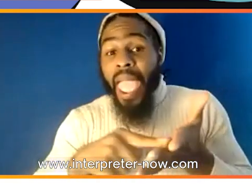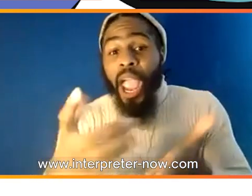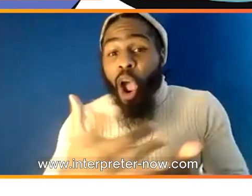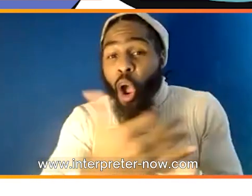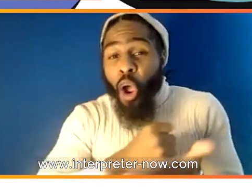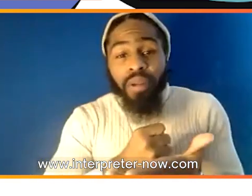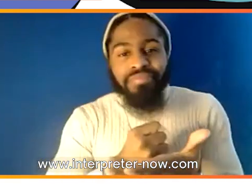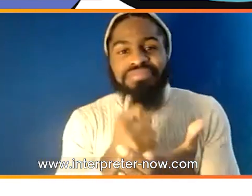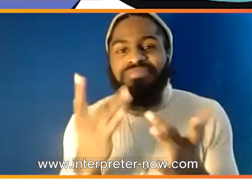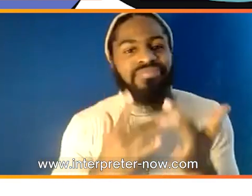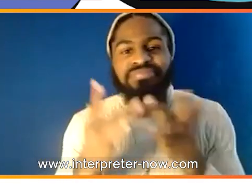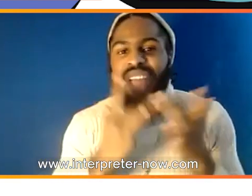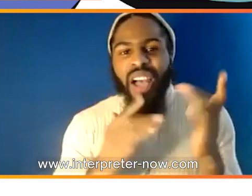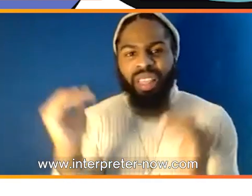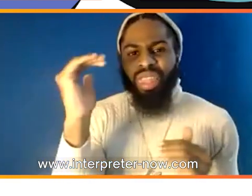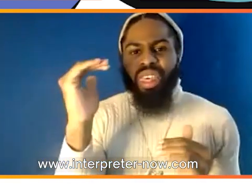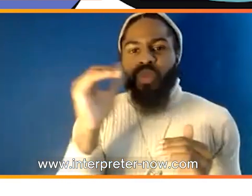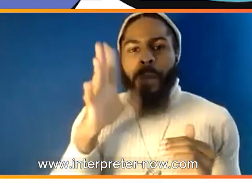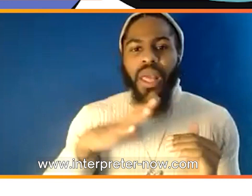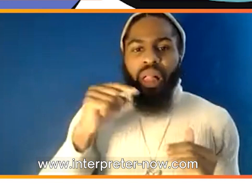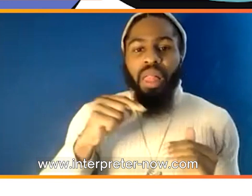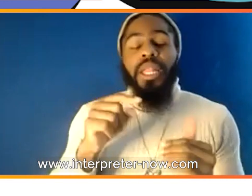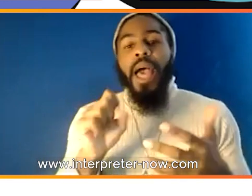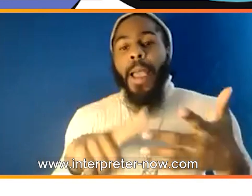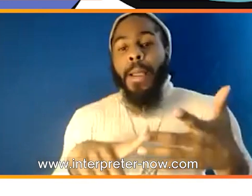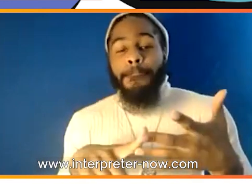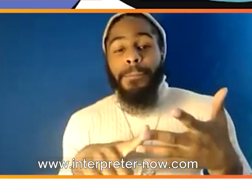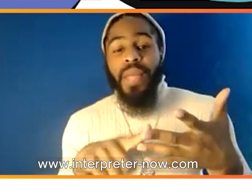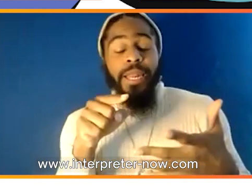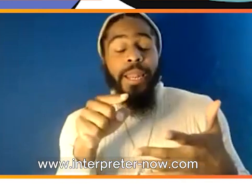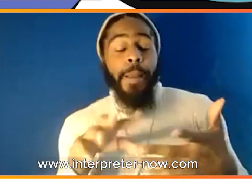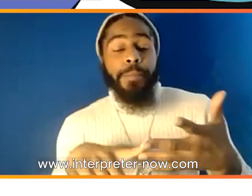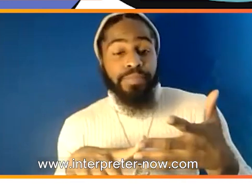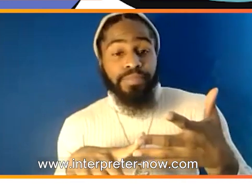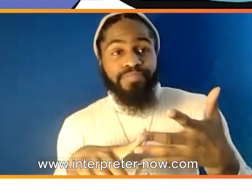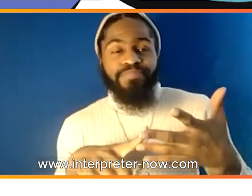of women that are supported, some of the work that you've done, I've highlighted, Melinda.